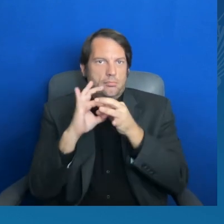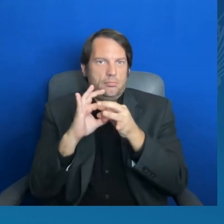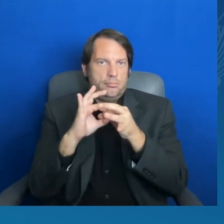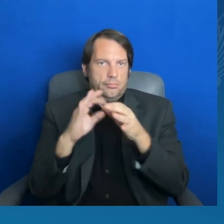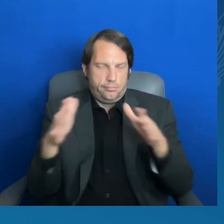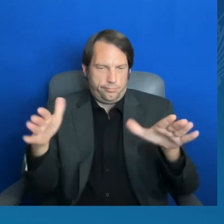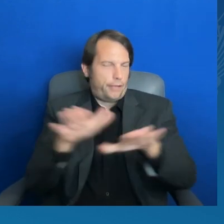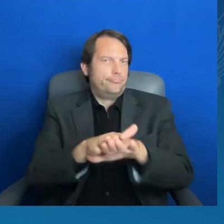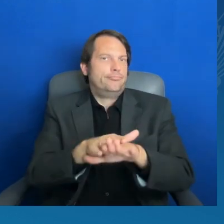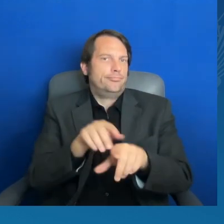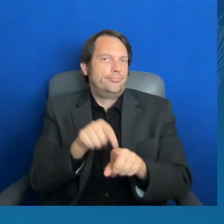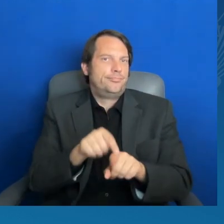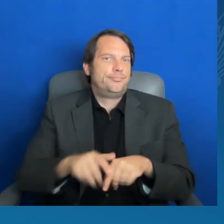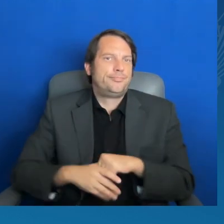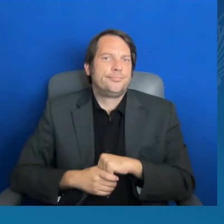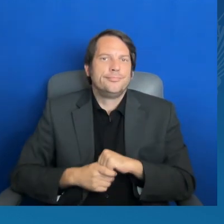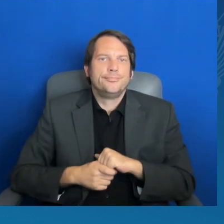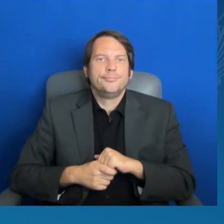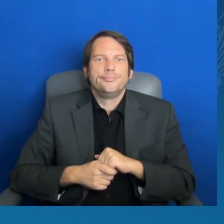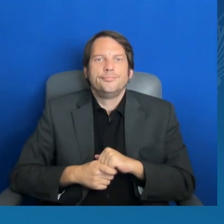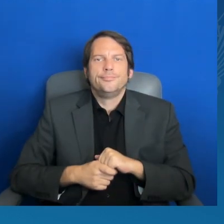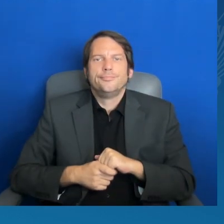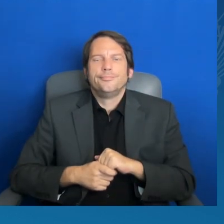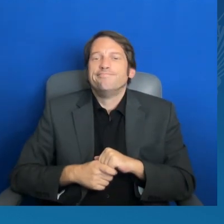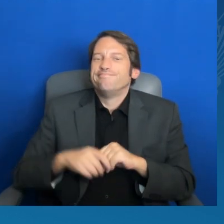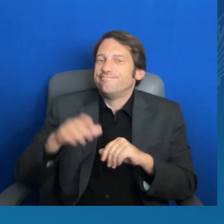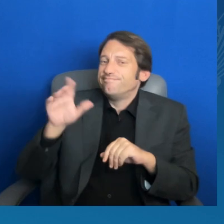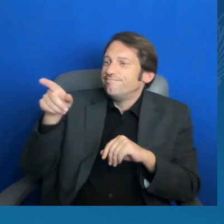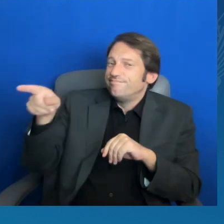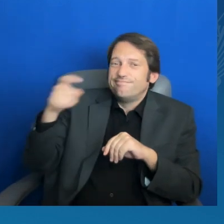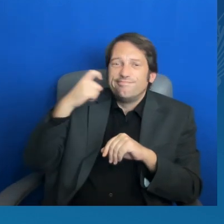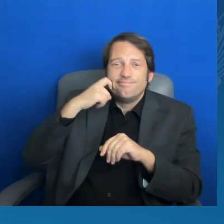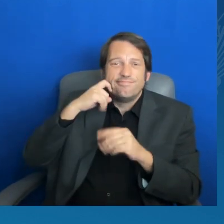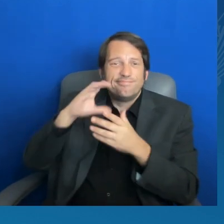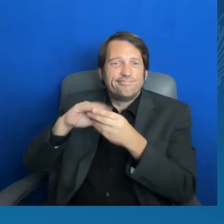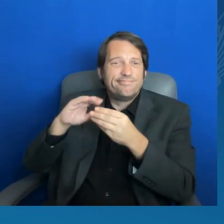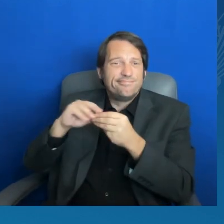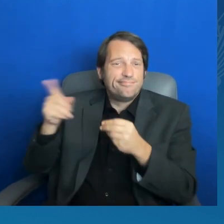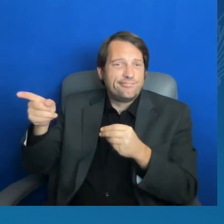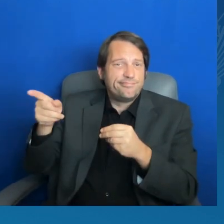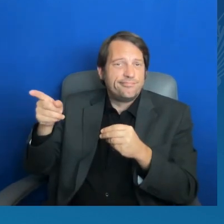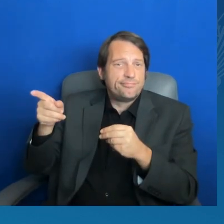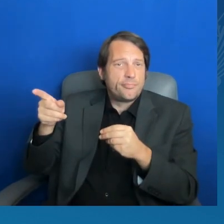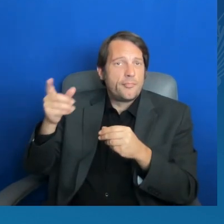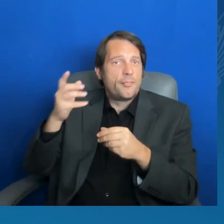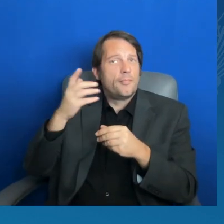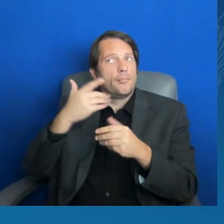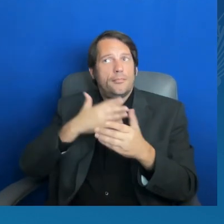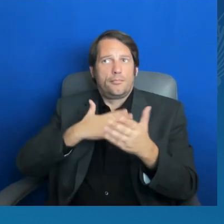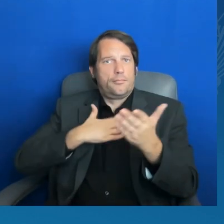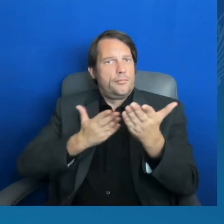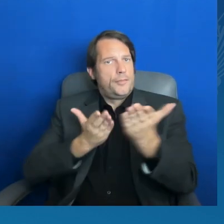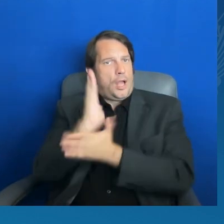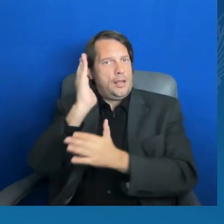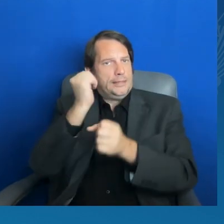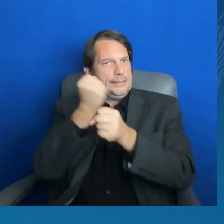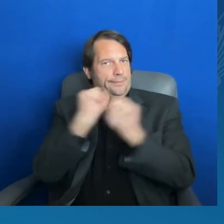should be thought of as a civil right and -- Audience Member: The Vice President: -- and -- and as a human right -- I heard somebody in the audience say -- and it --